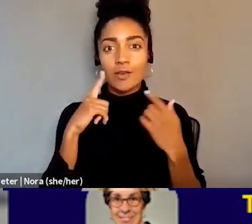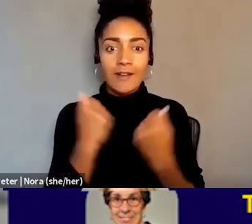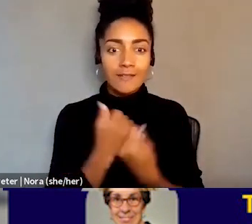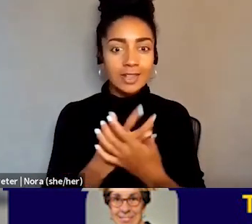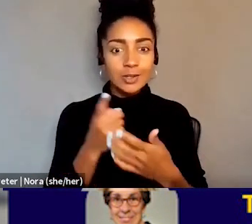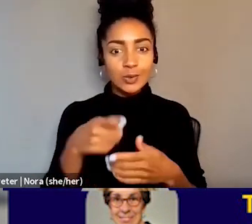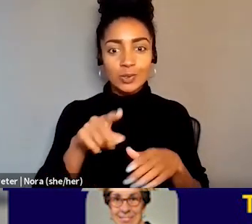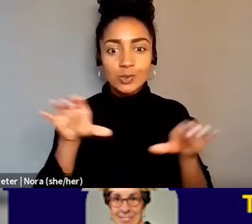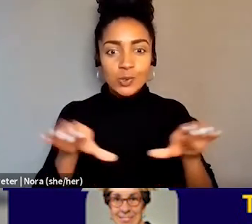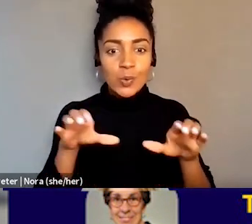so, thank you.